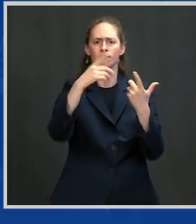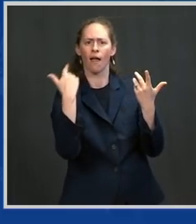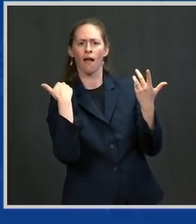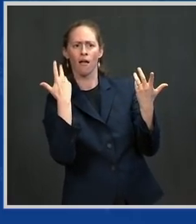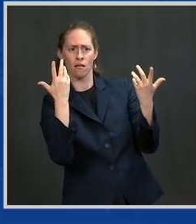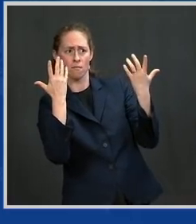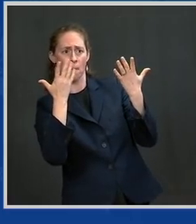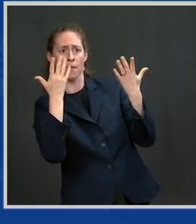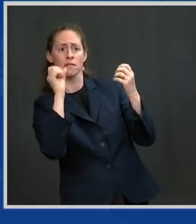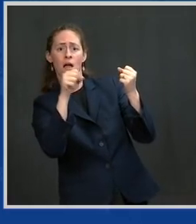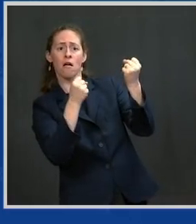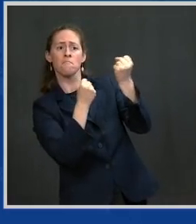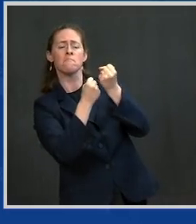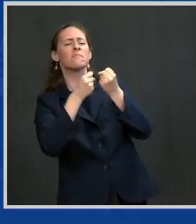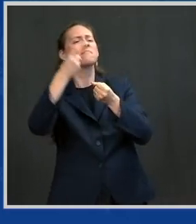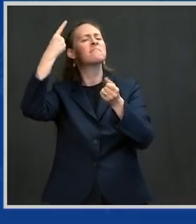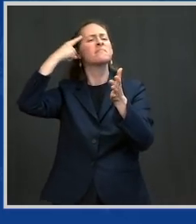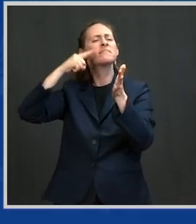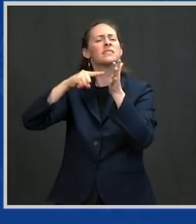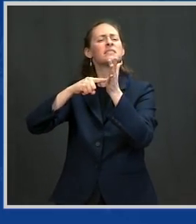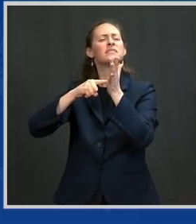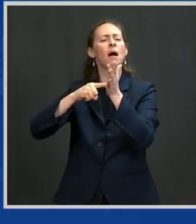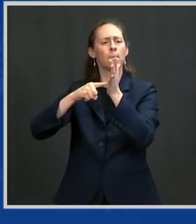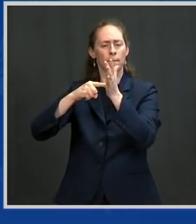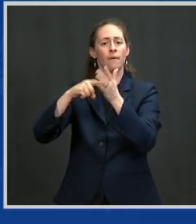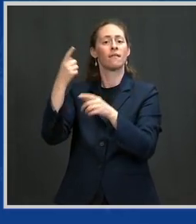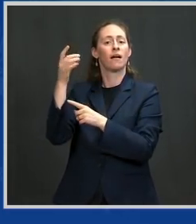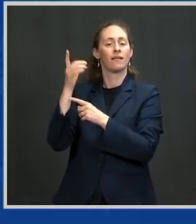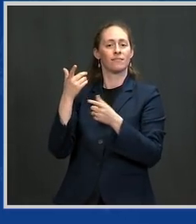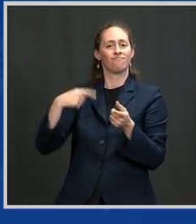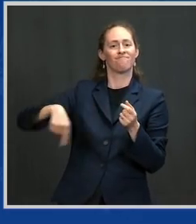and independent judiciaries. All of those run the agenda.